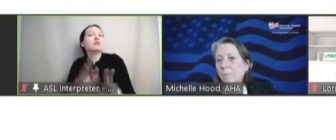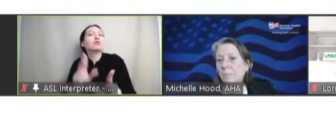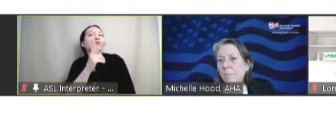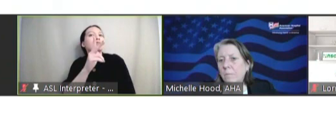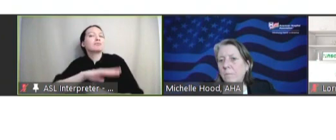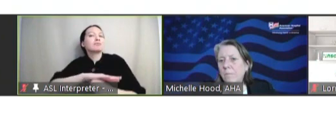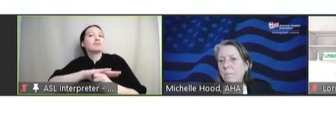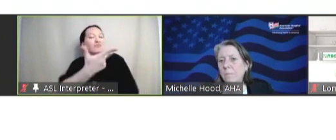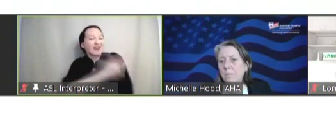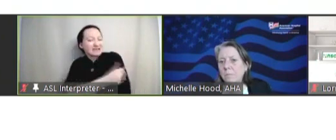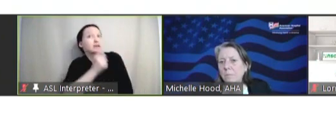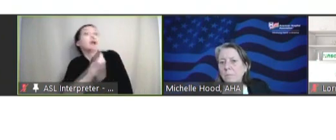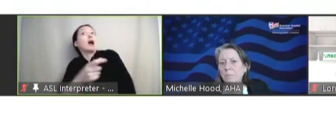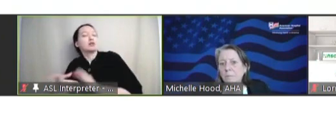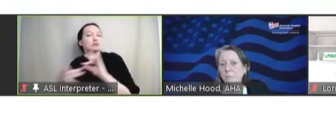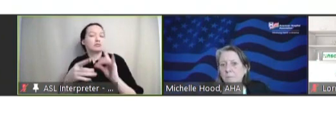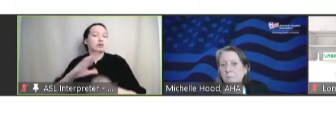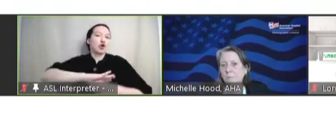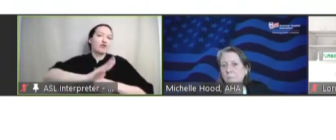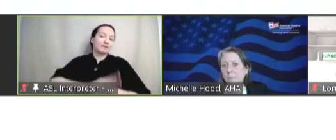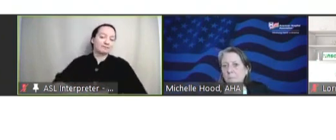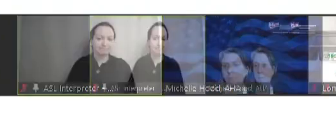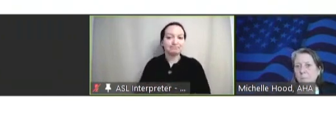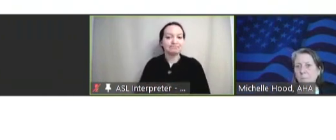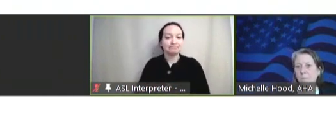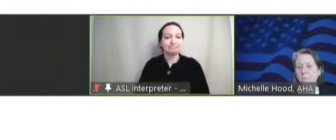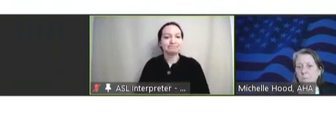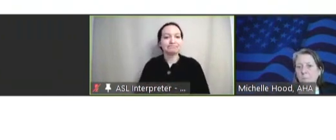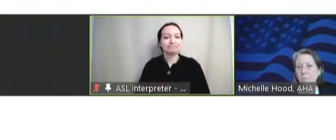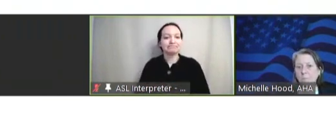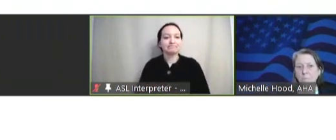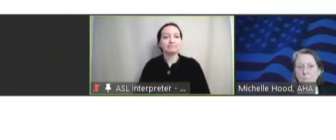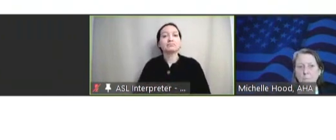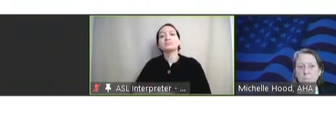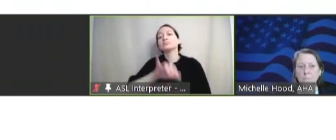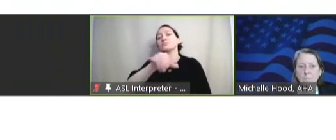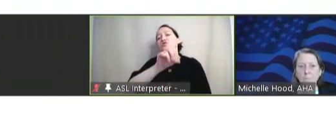Robert Hopkins: Jeff Duchin, you had your hand up again.